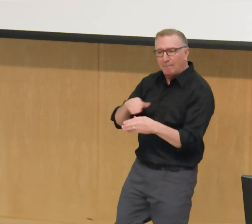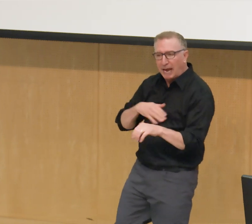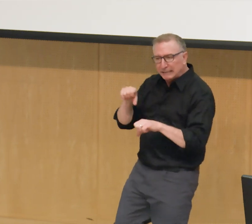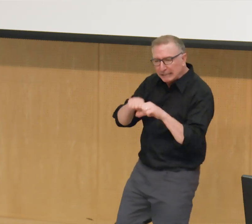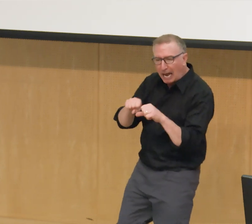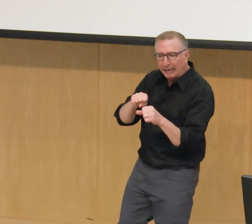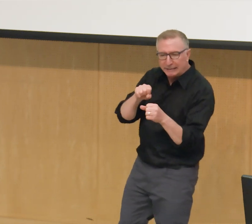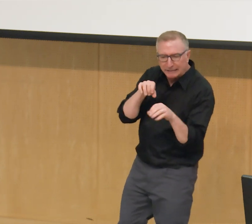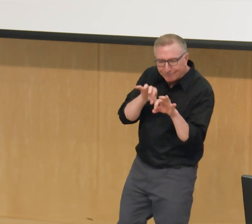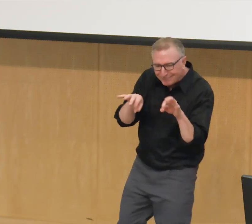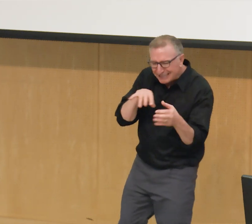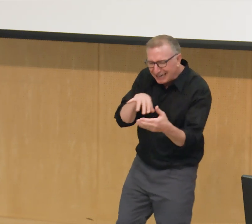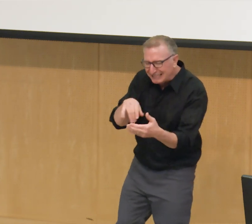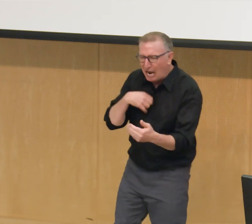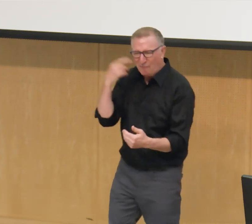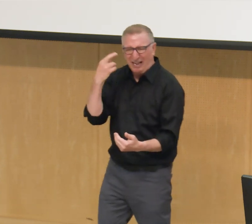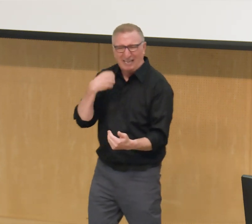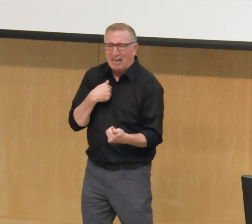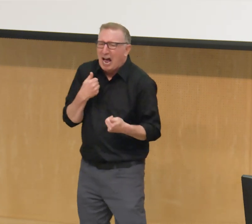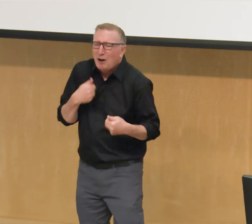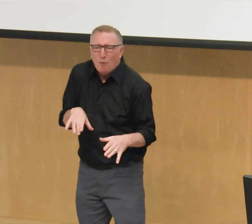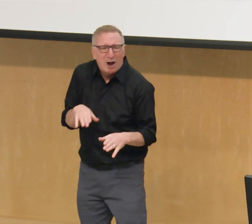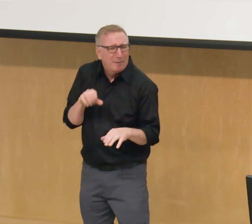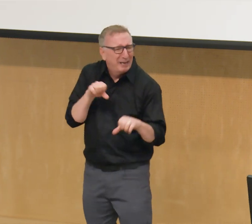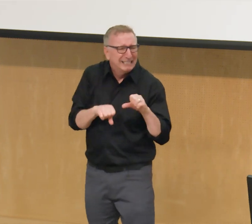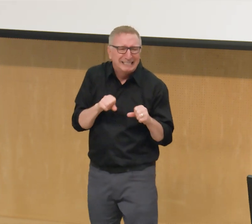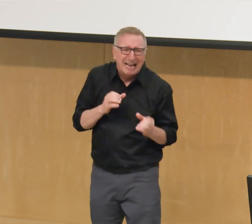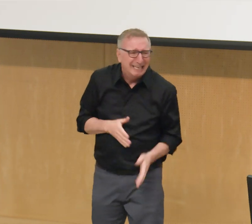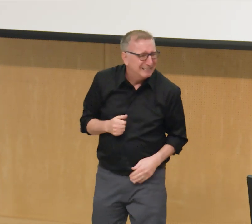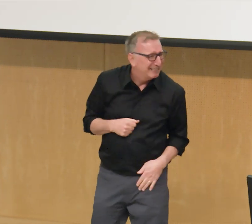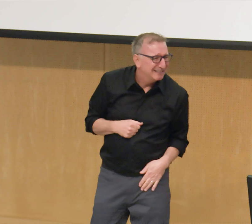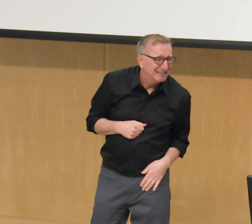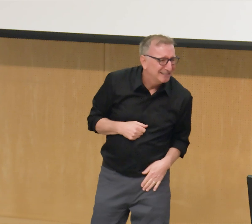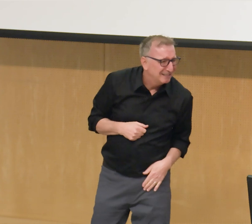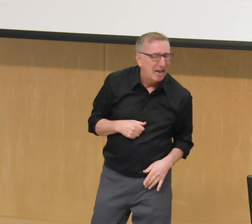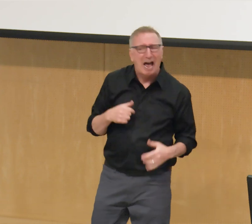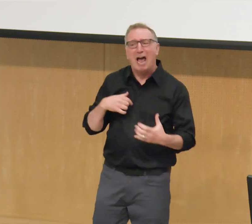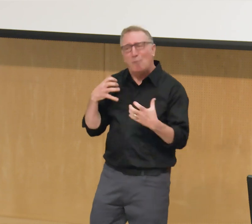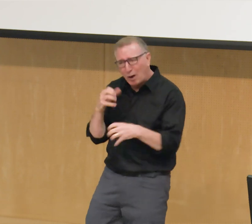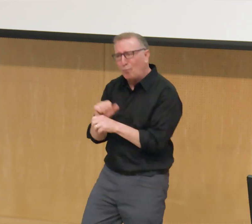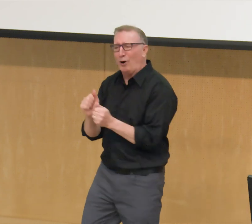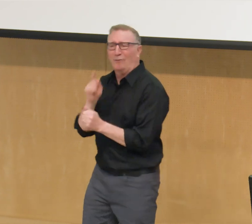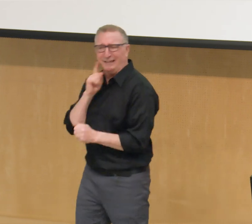By the time I was finished with my science studies, I realized I didn't want to be a scientist.